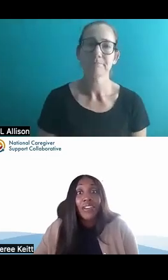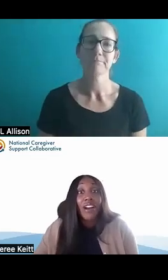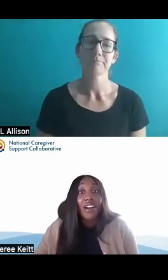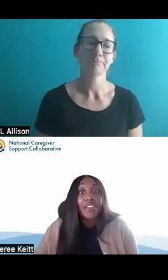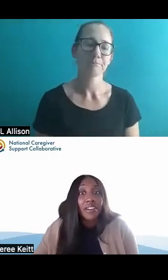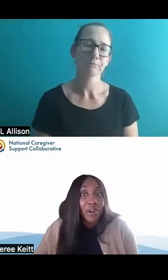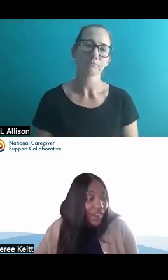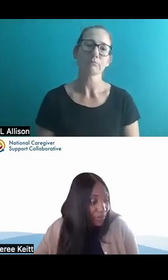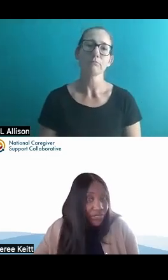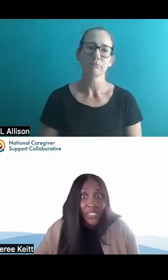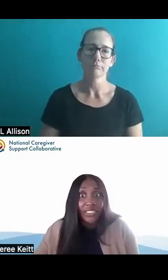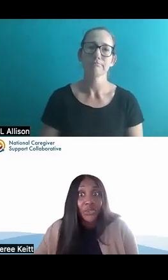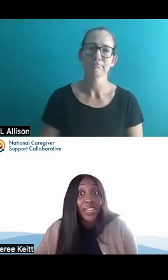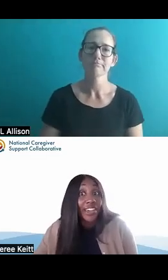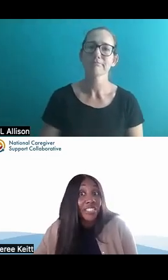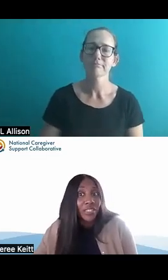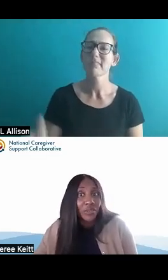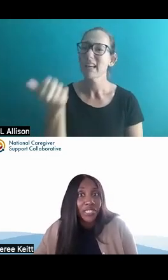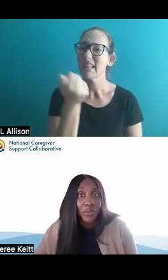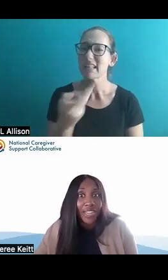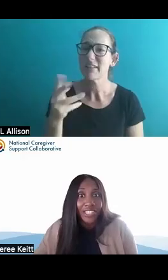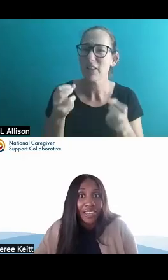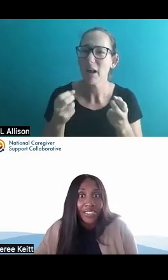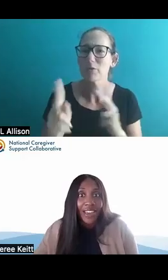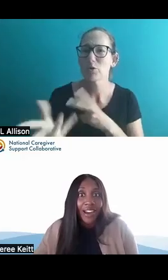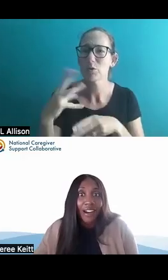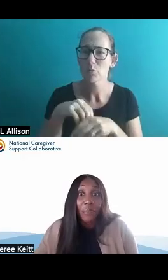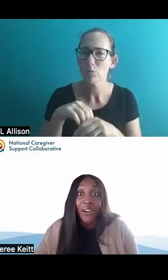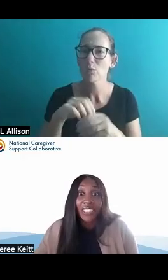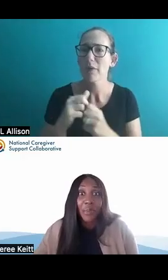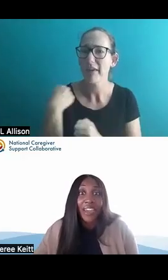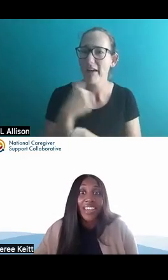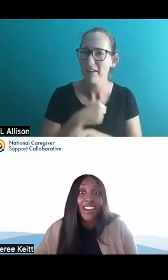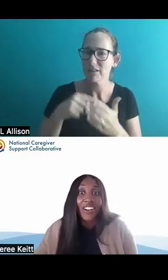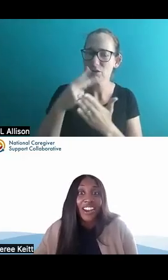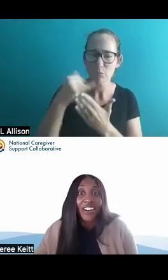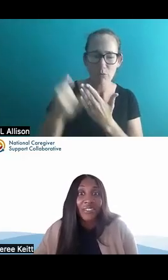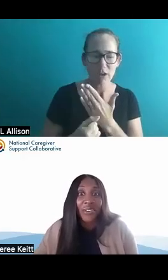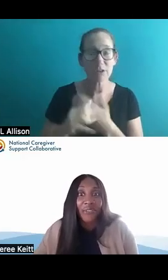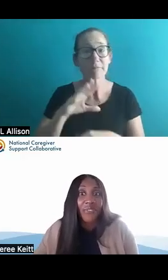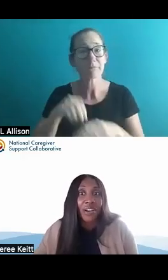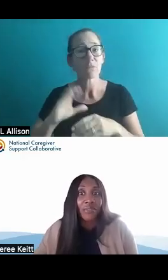There are a number of opportunities to engage with us on this project. Participate in our caregiver